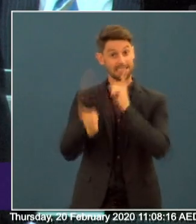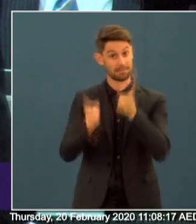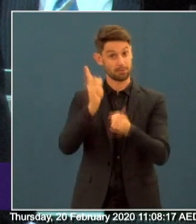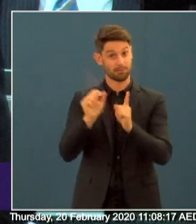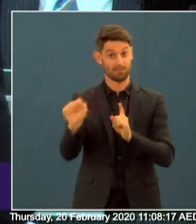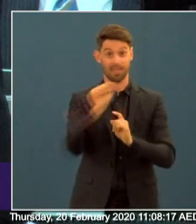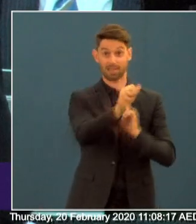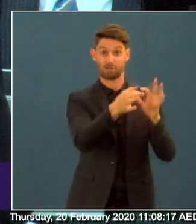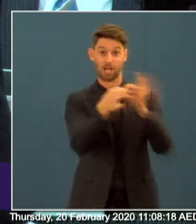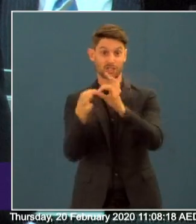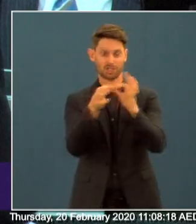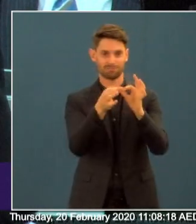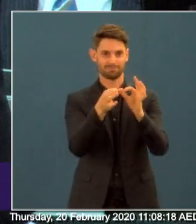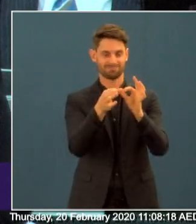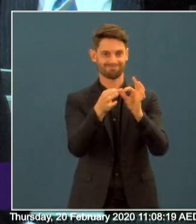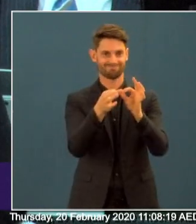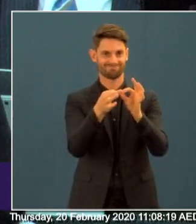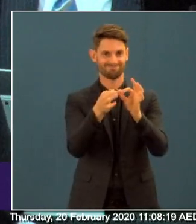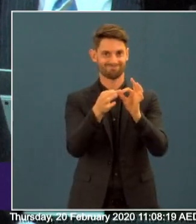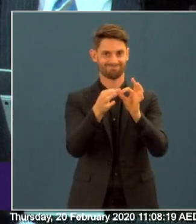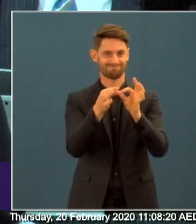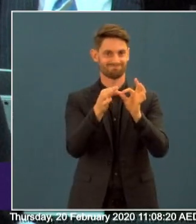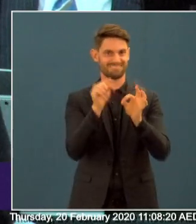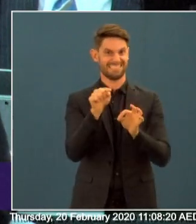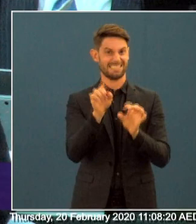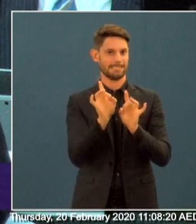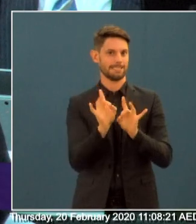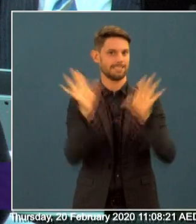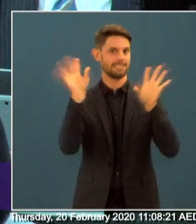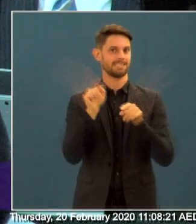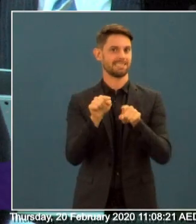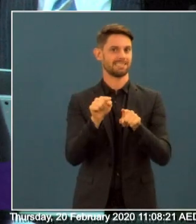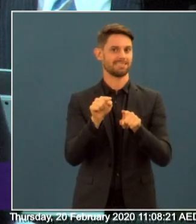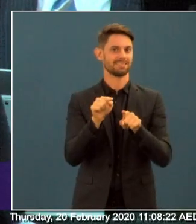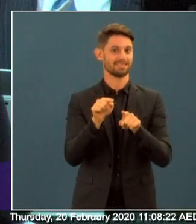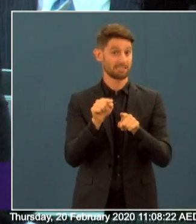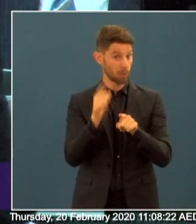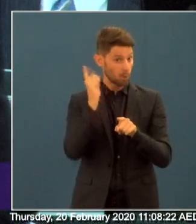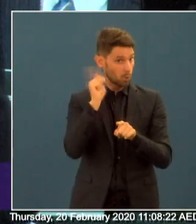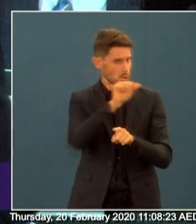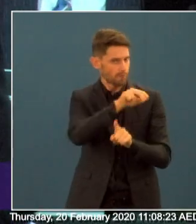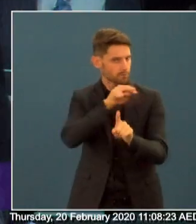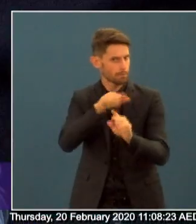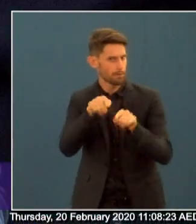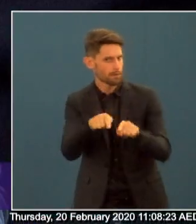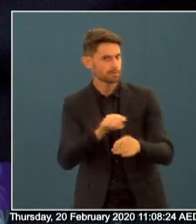bearing on how a human rights model might impact on day-to-day practice at the coalface, as you say? It does.